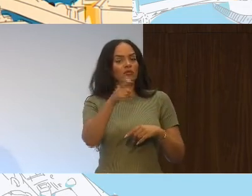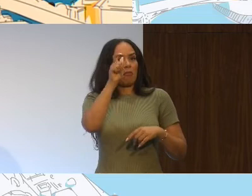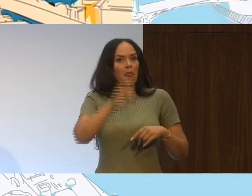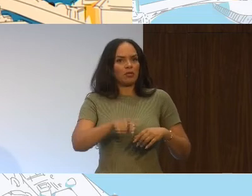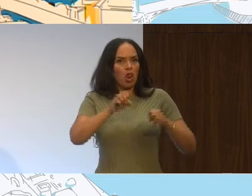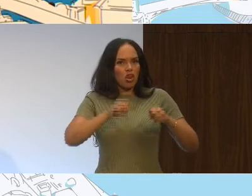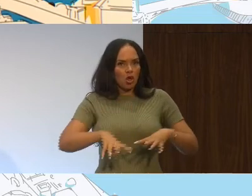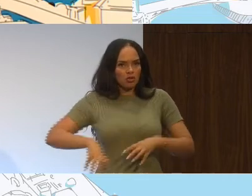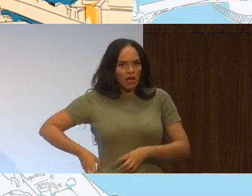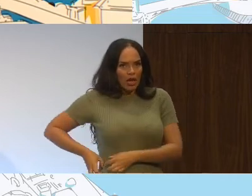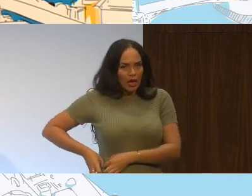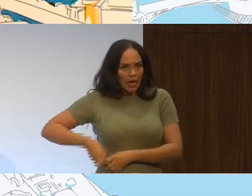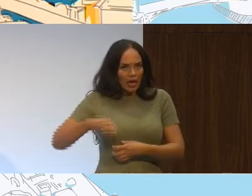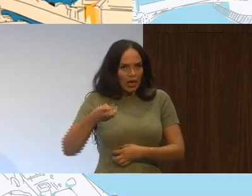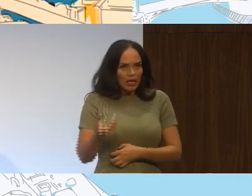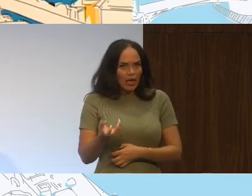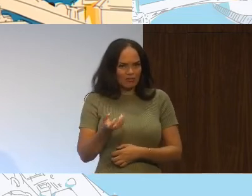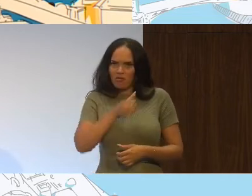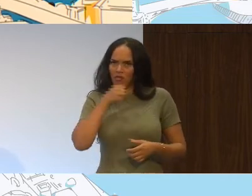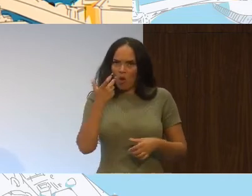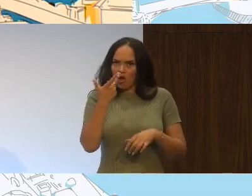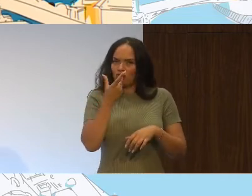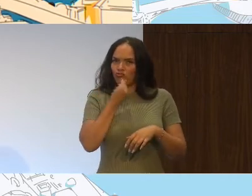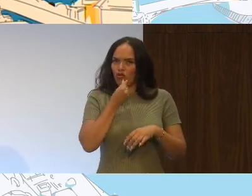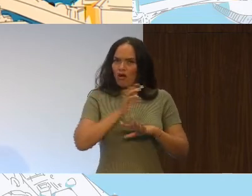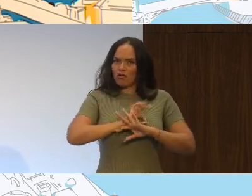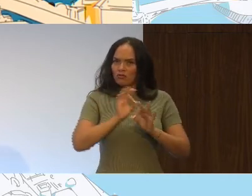It's not a very nice drug. However, people with